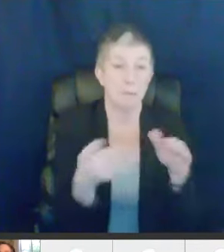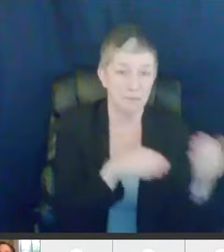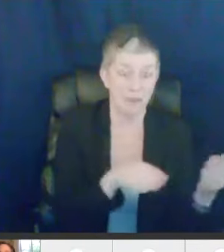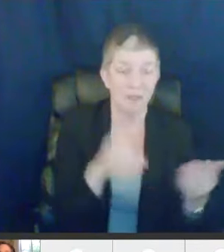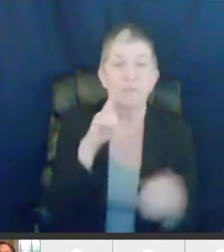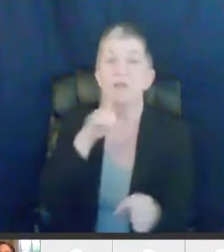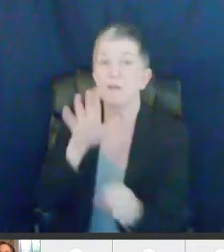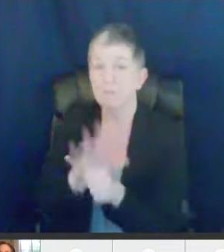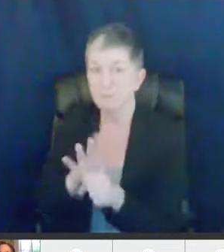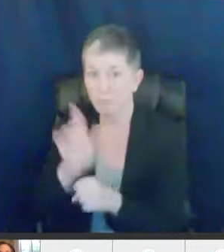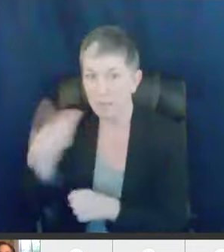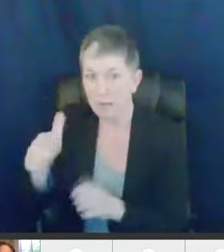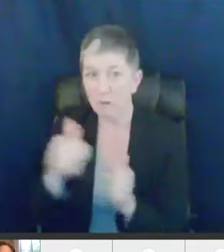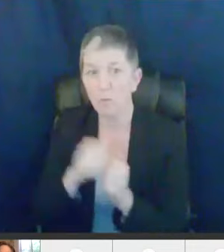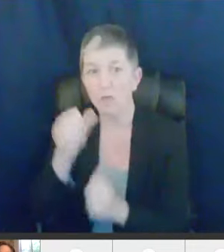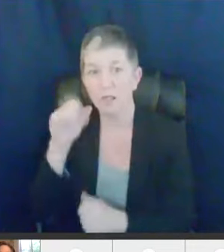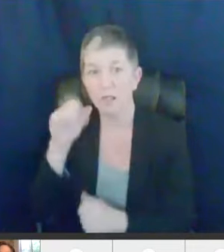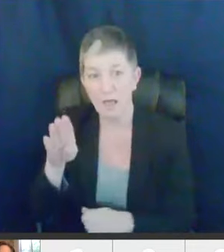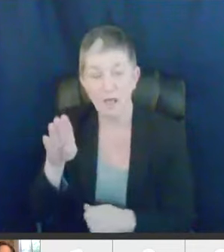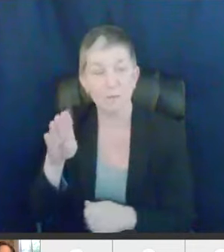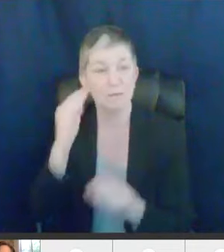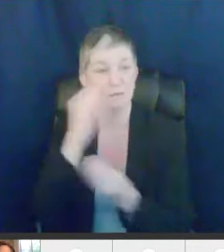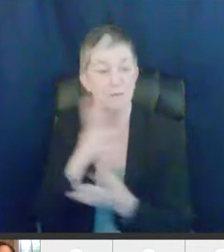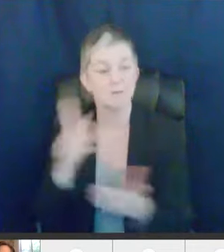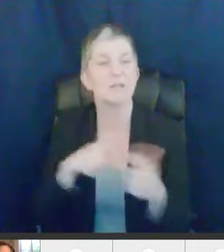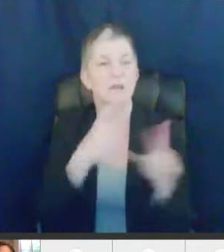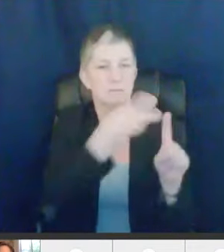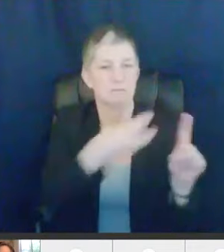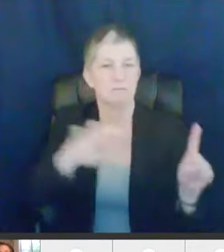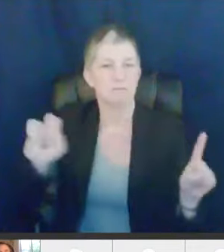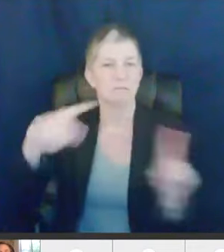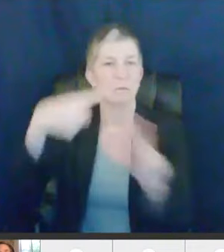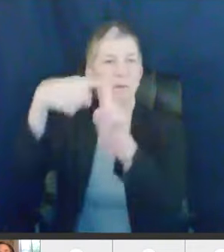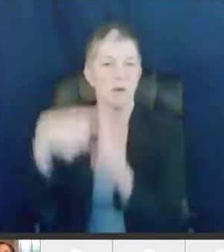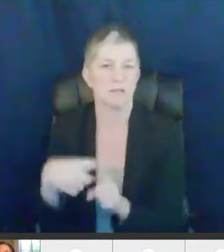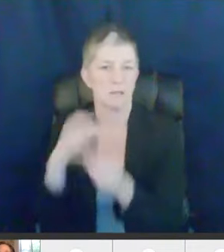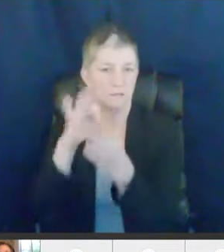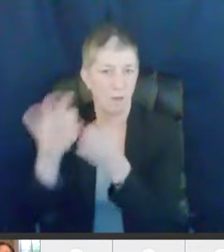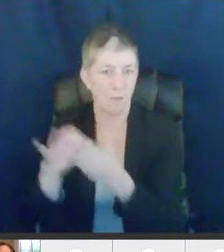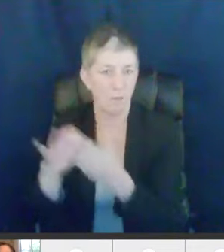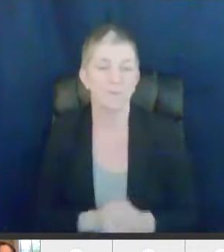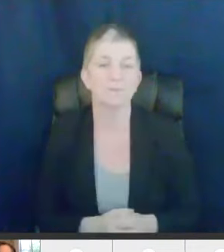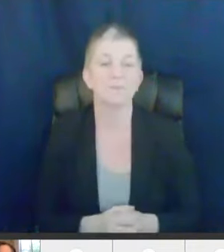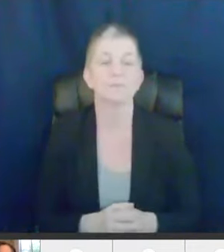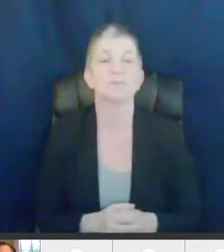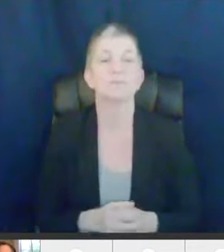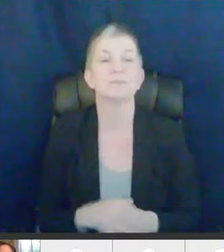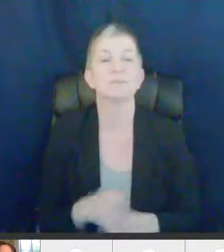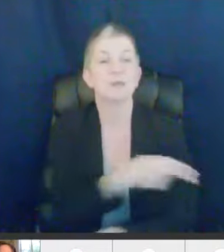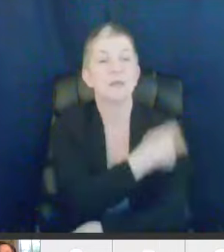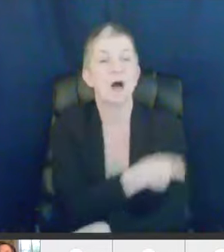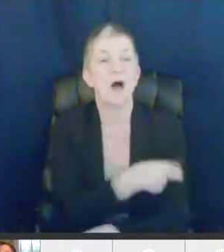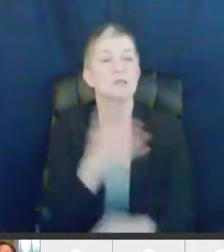them to the positive count our hospital bed situation continues to be relatively